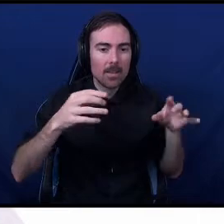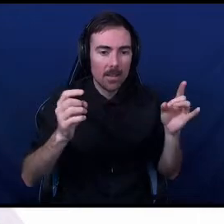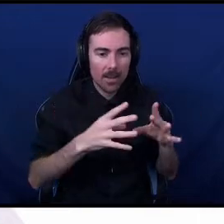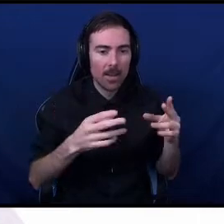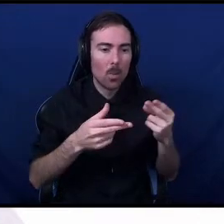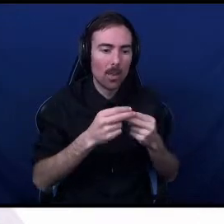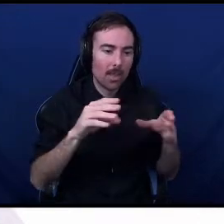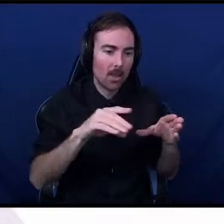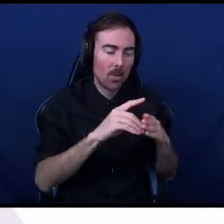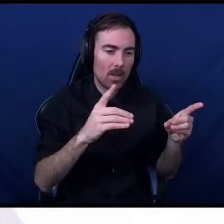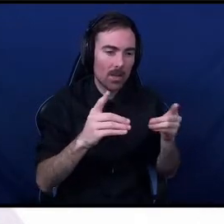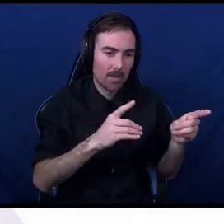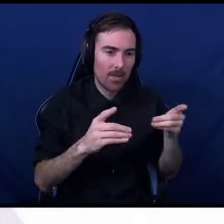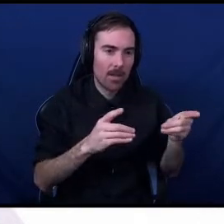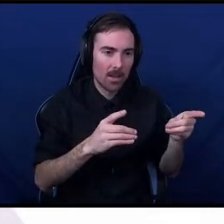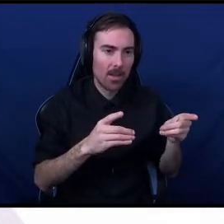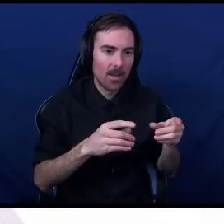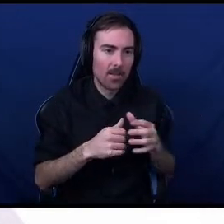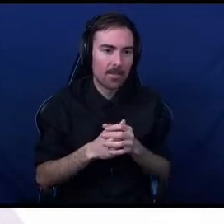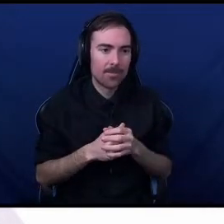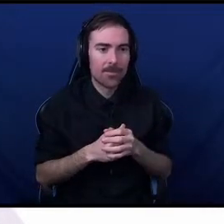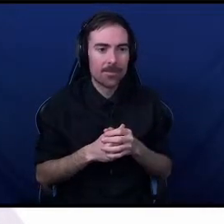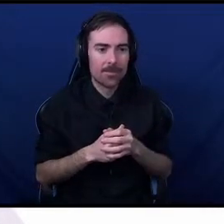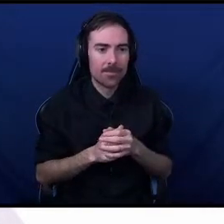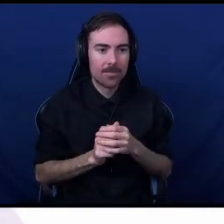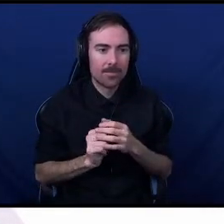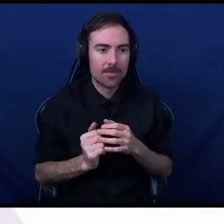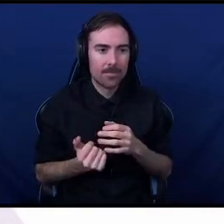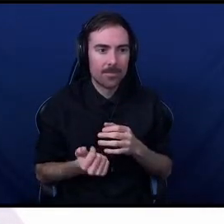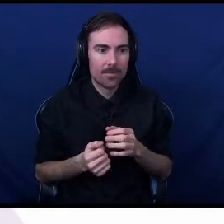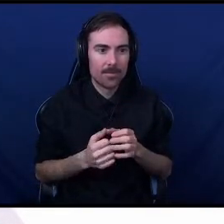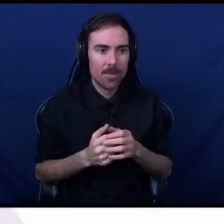So maybe I left and that itself is almost a whole kind of discussion editor. And